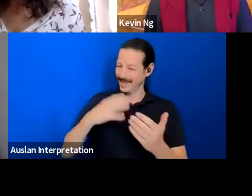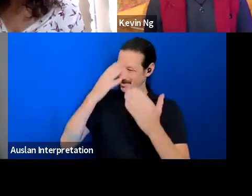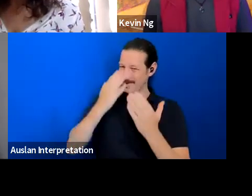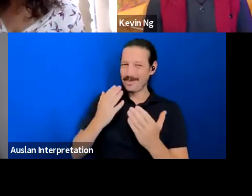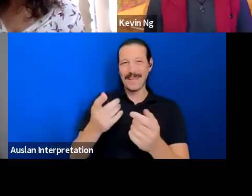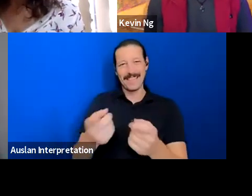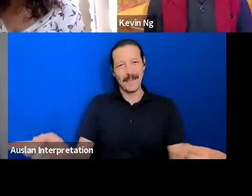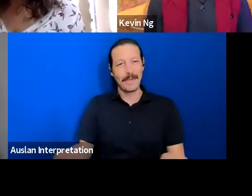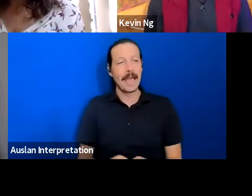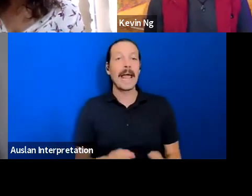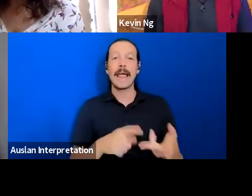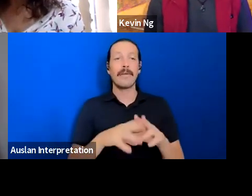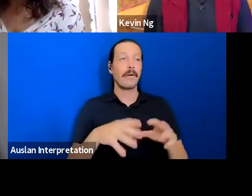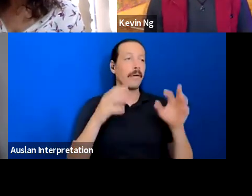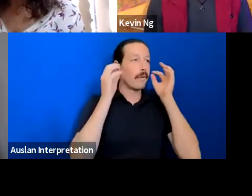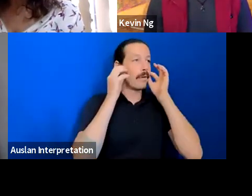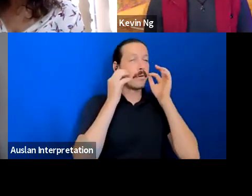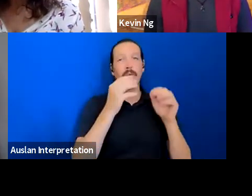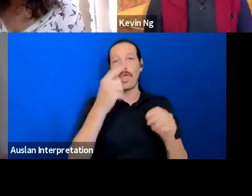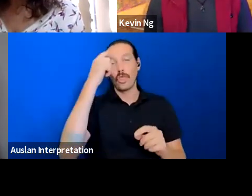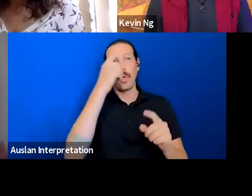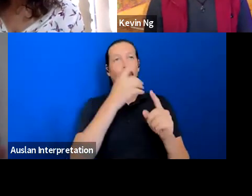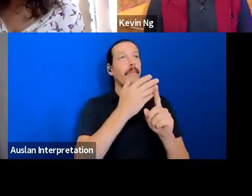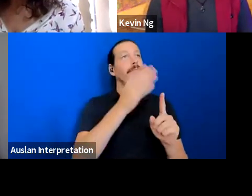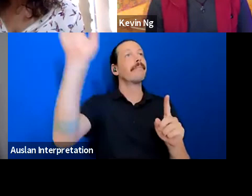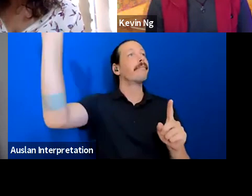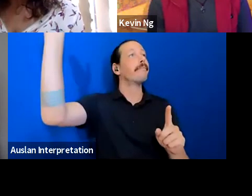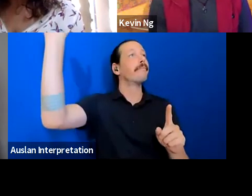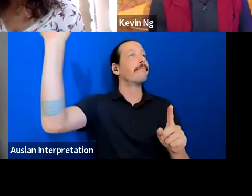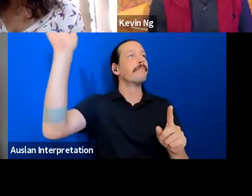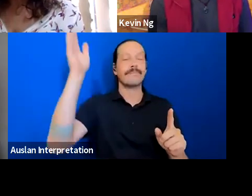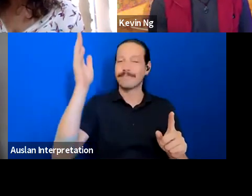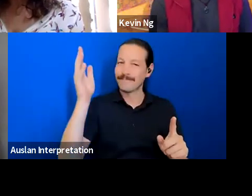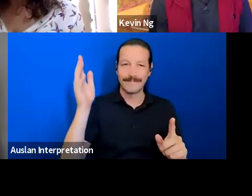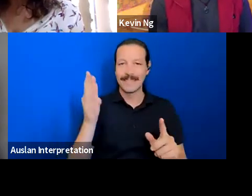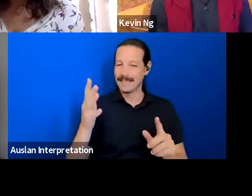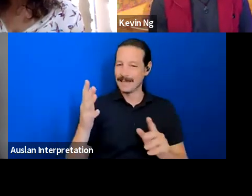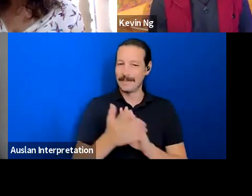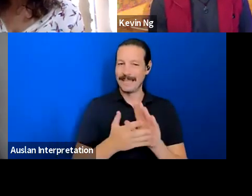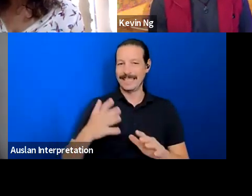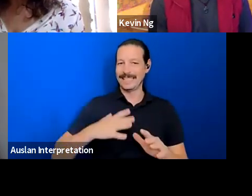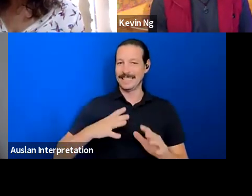a while. That's just how I like to do it, 10 of a night time, 10 to 15, that's about right for me.